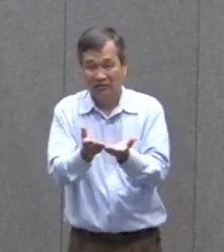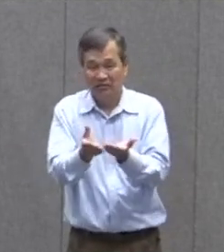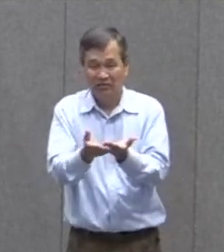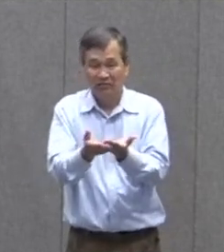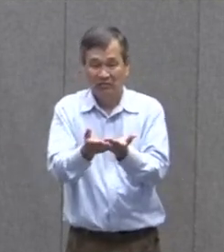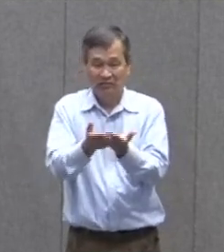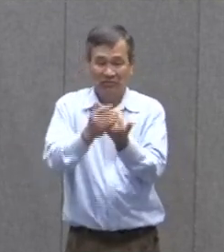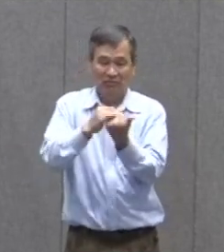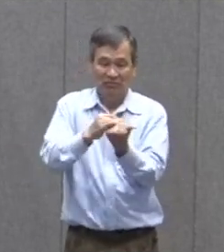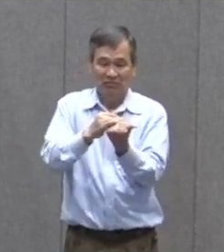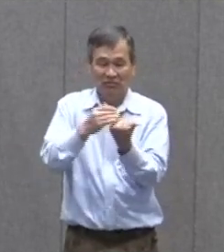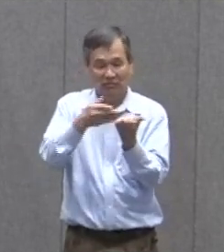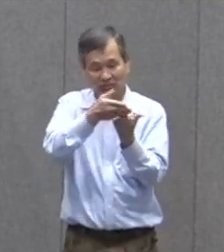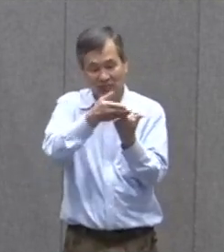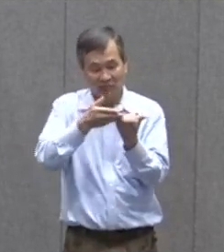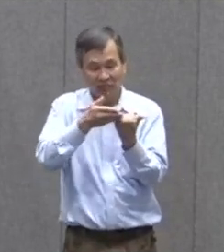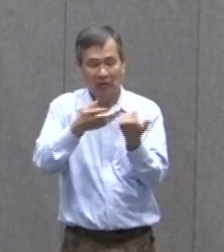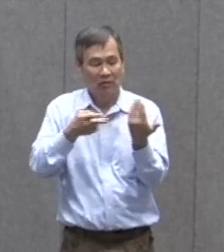to make a crease so we know where to cut.